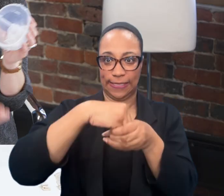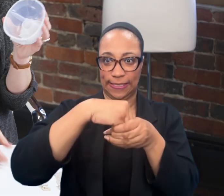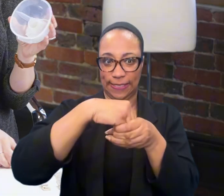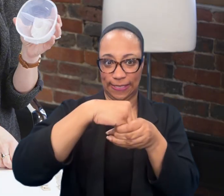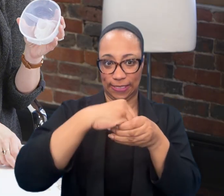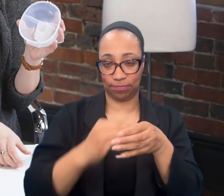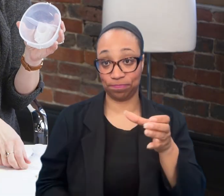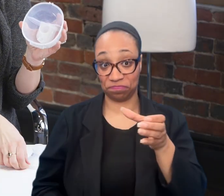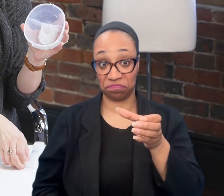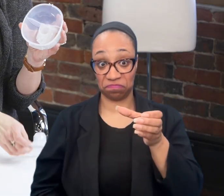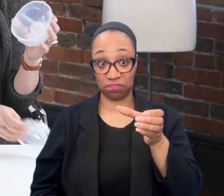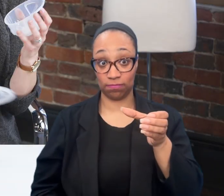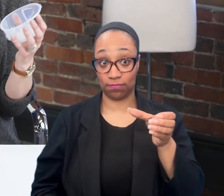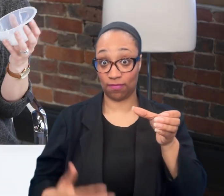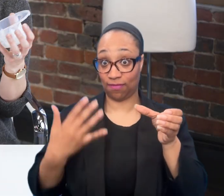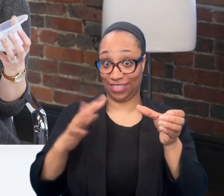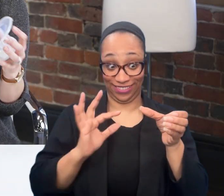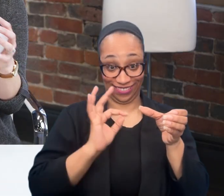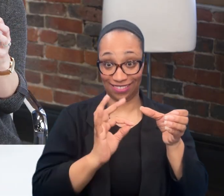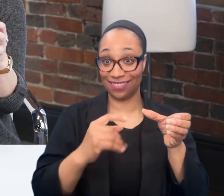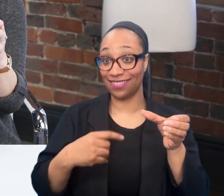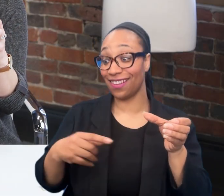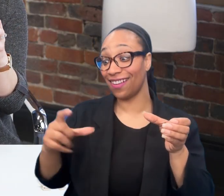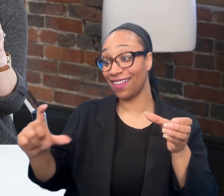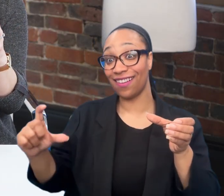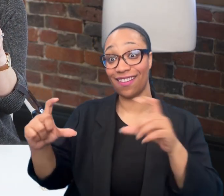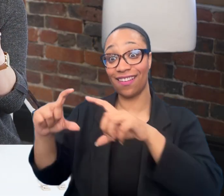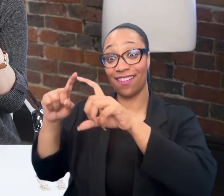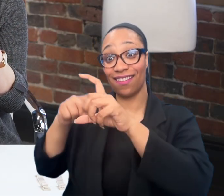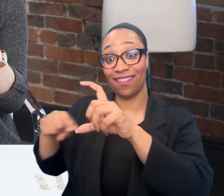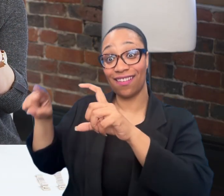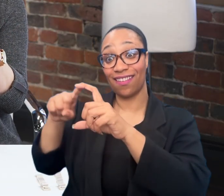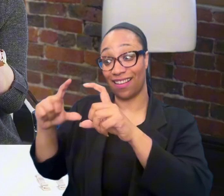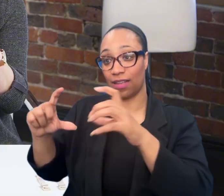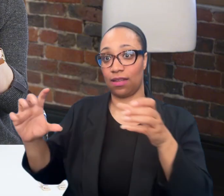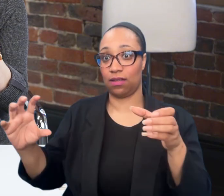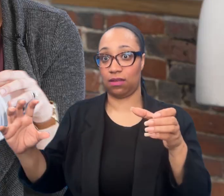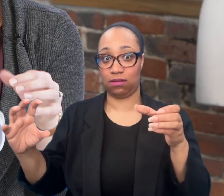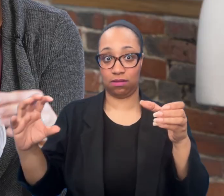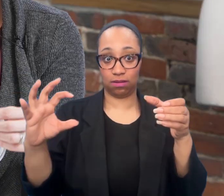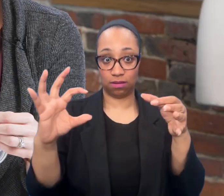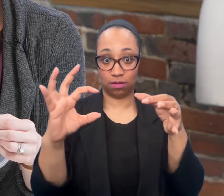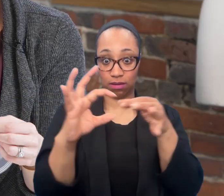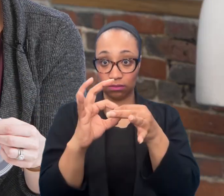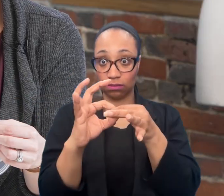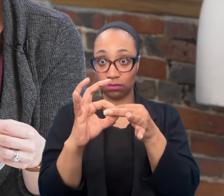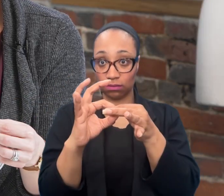then we can put our shield on that we had before you would start at the top and this is where the